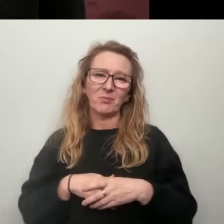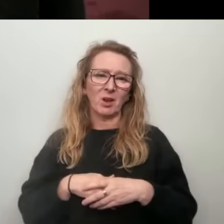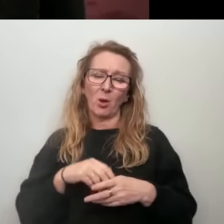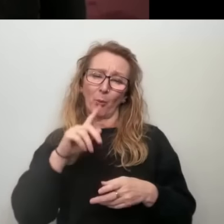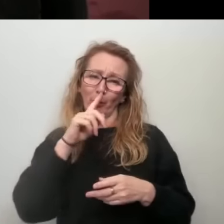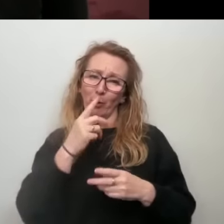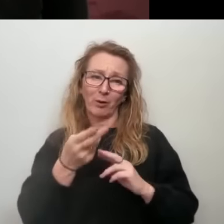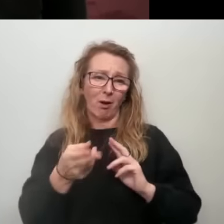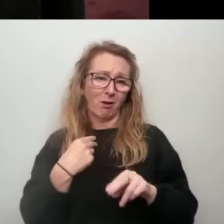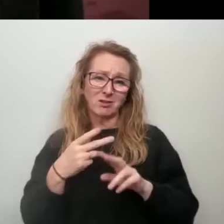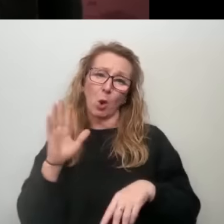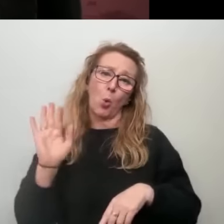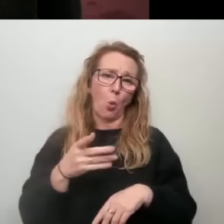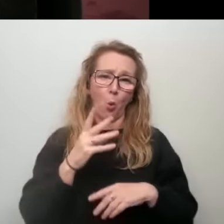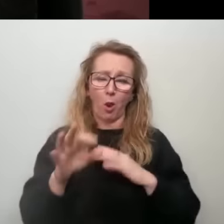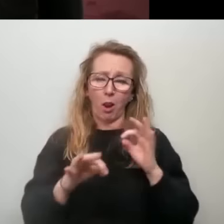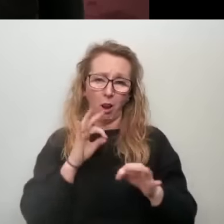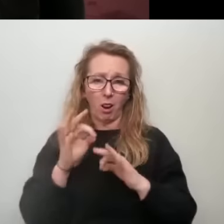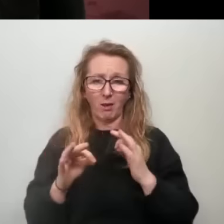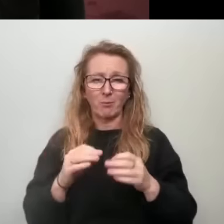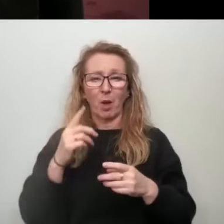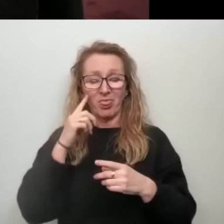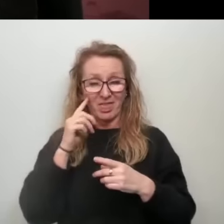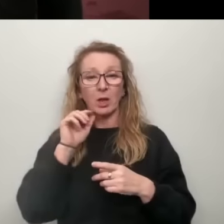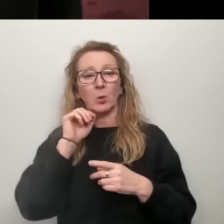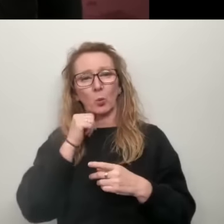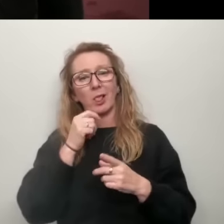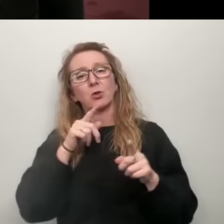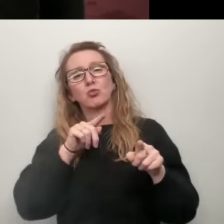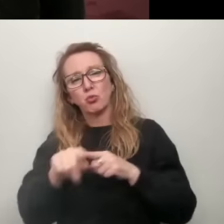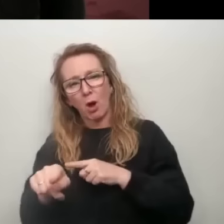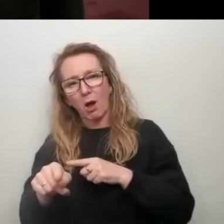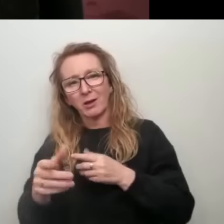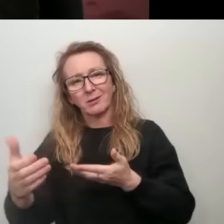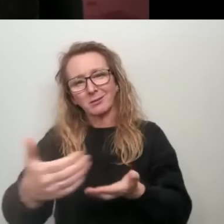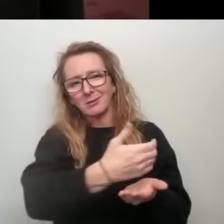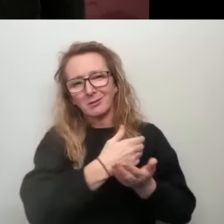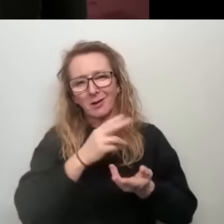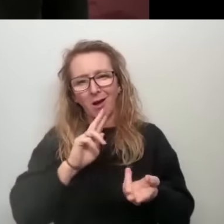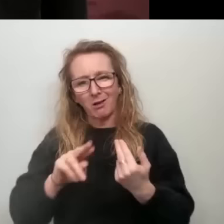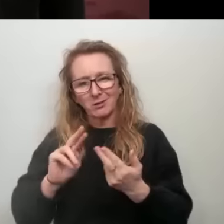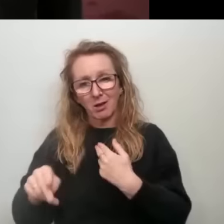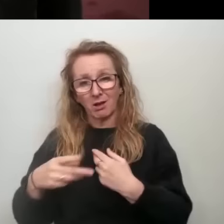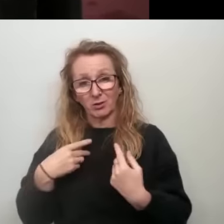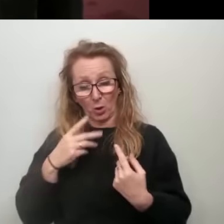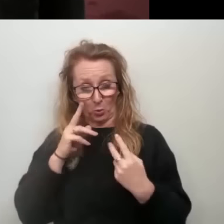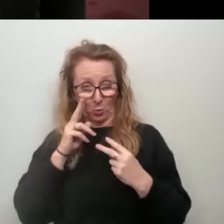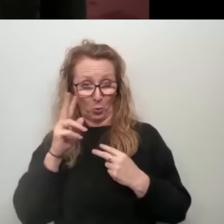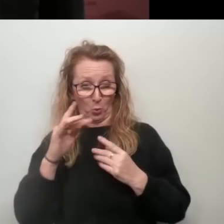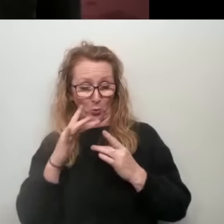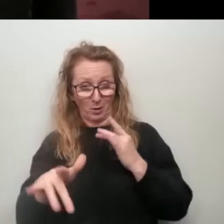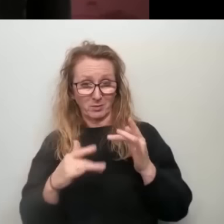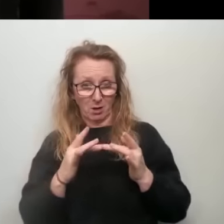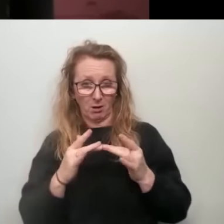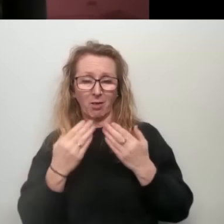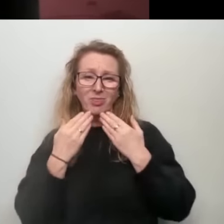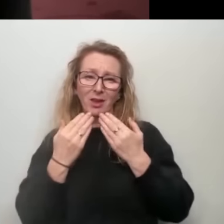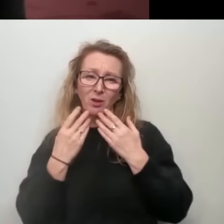but we'll see if we can actually get answers for them. So keep watching the English Heritage website. Thank you all for joining us tonight.